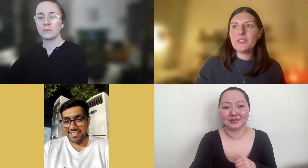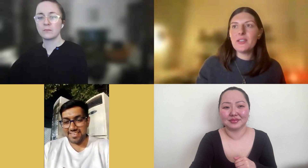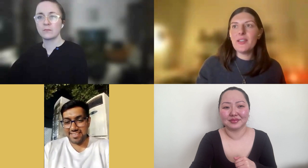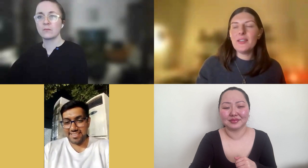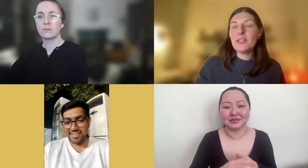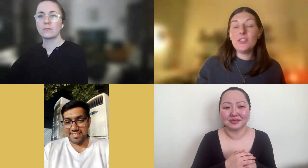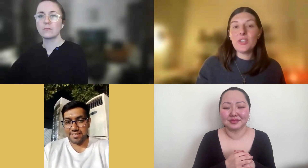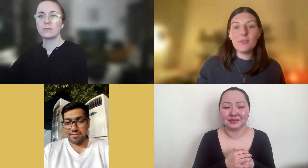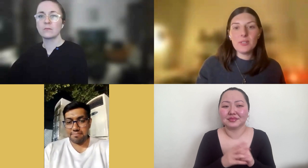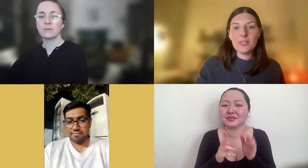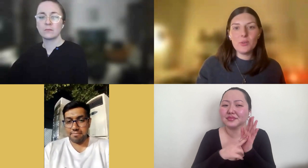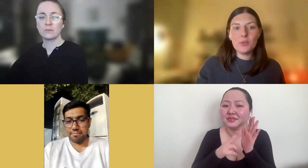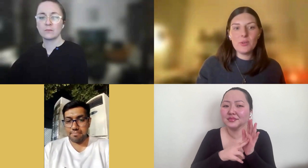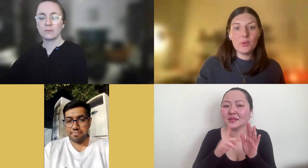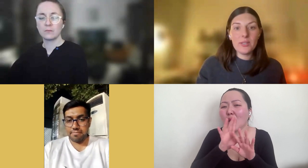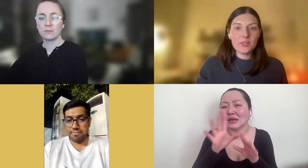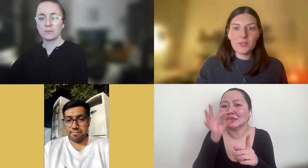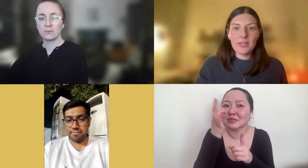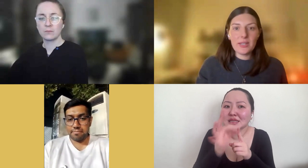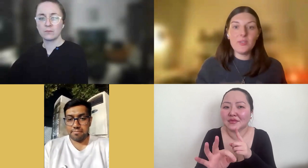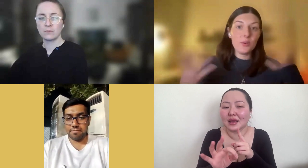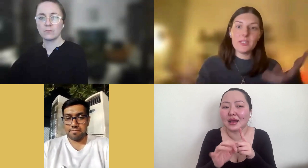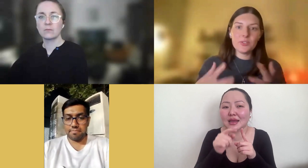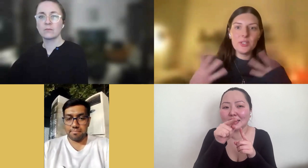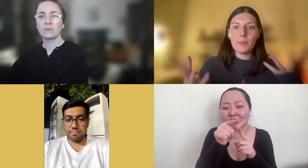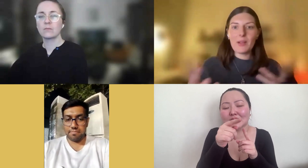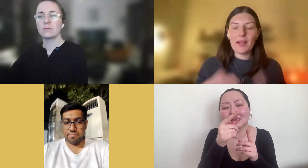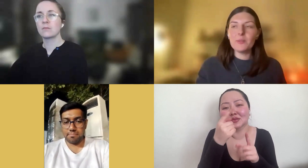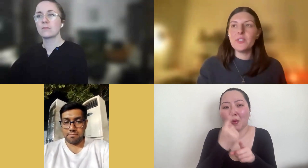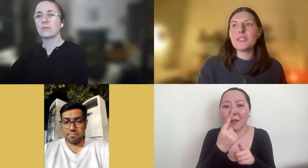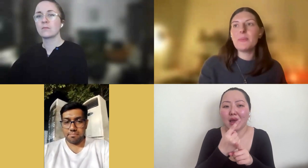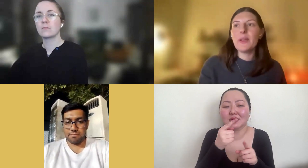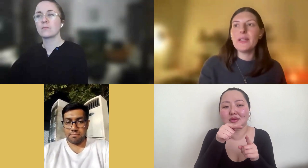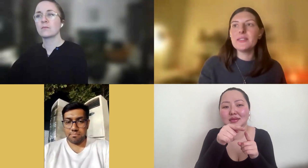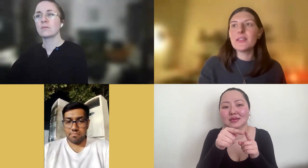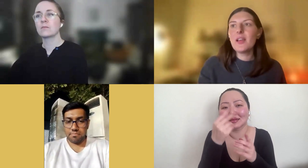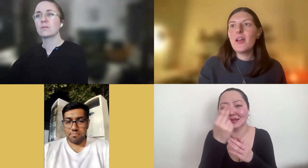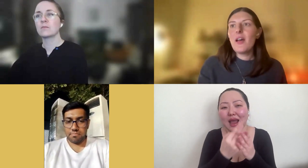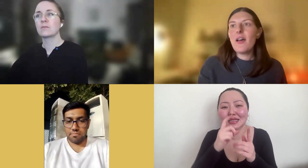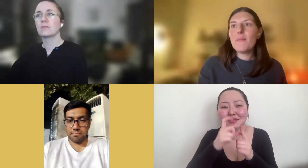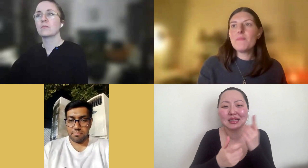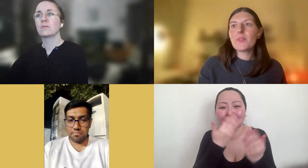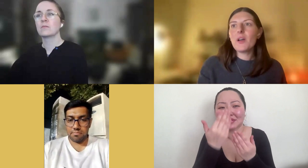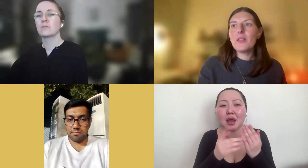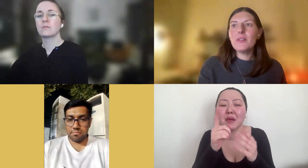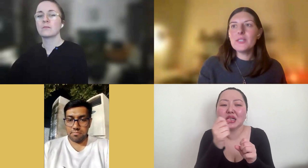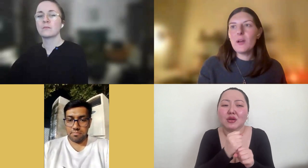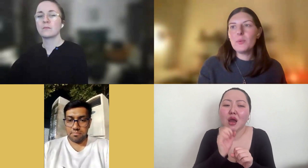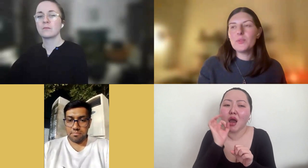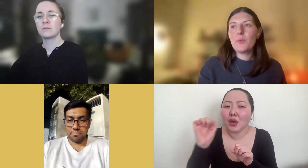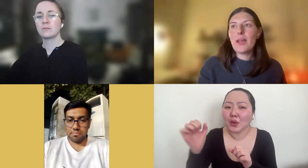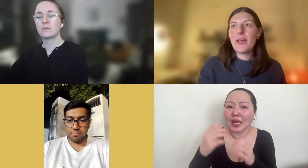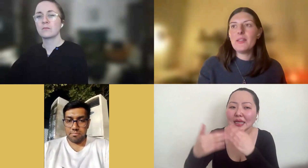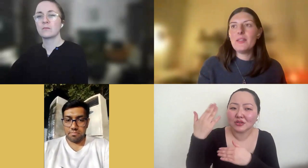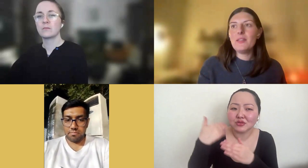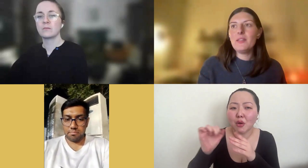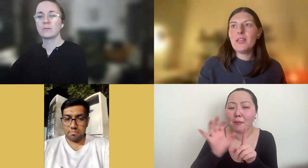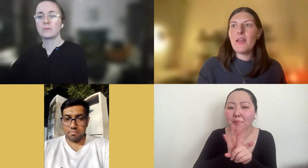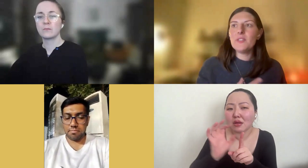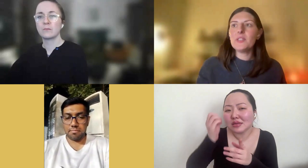but in general in your history, your background and experience are there examples where the